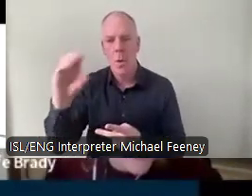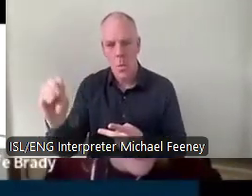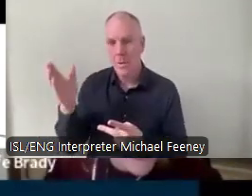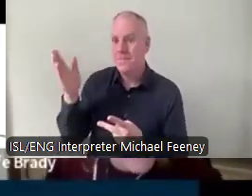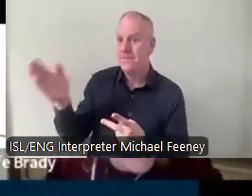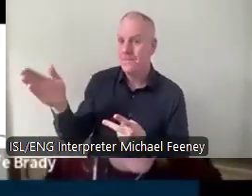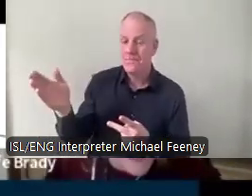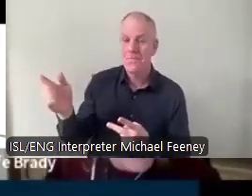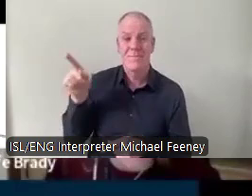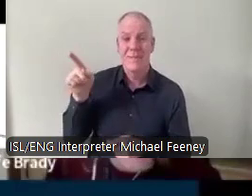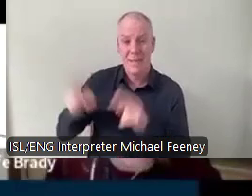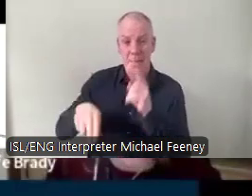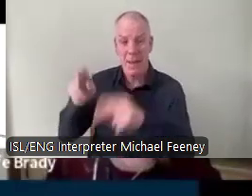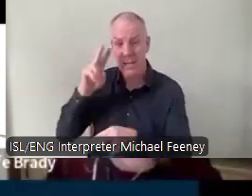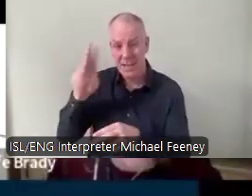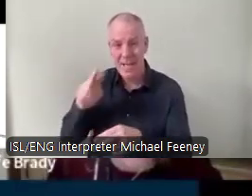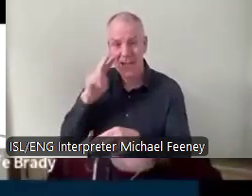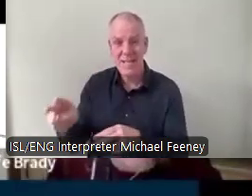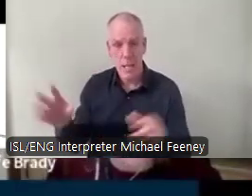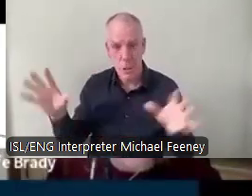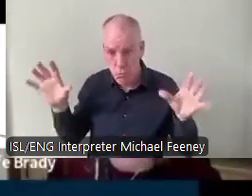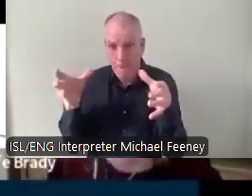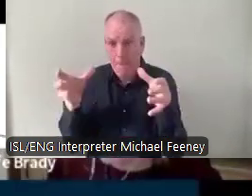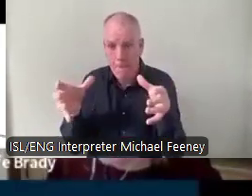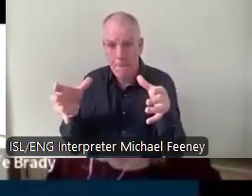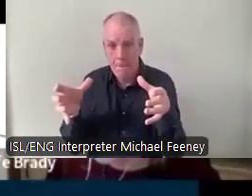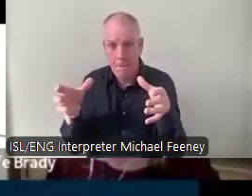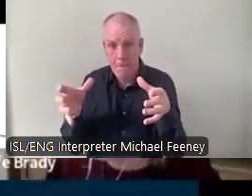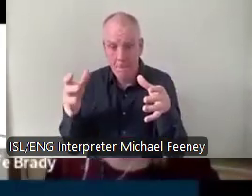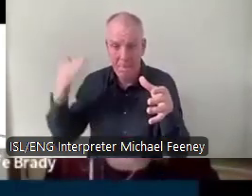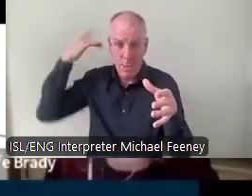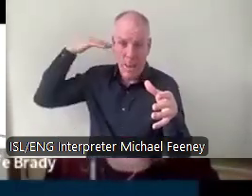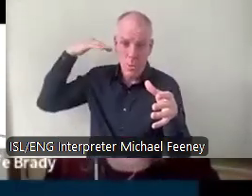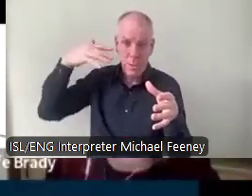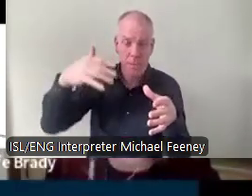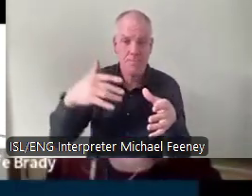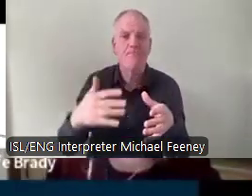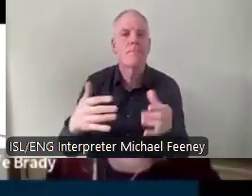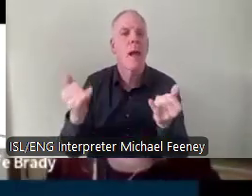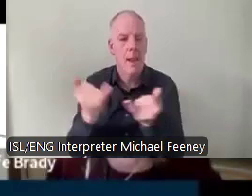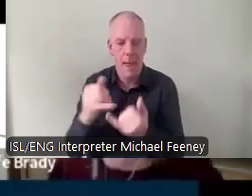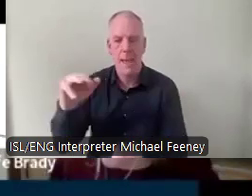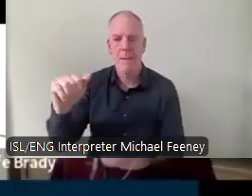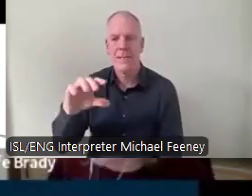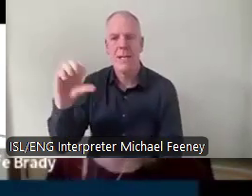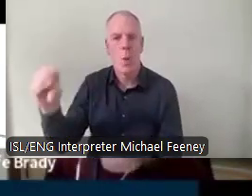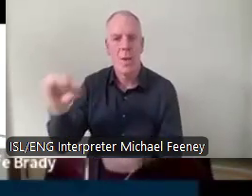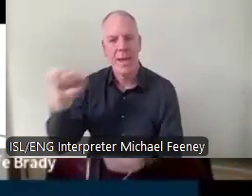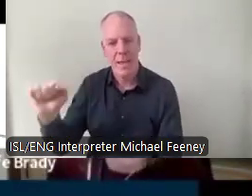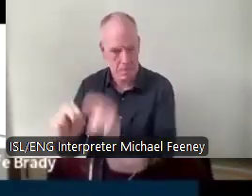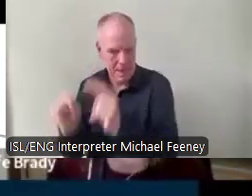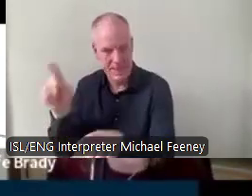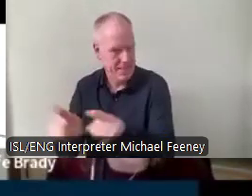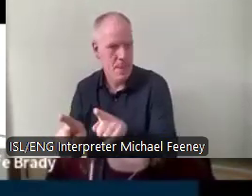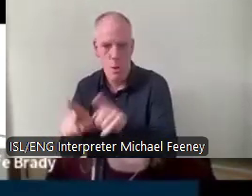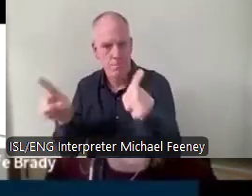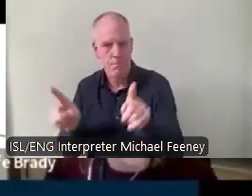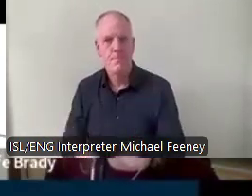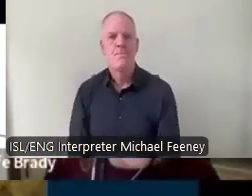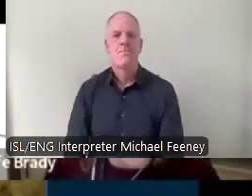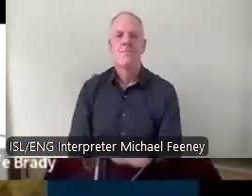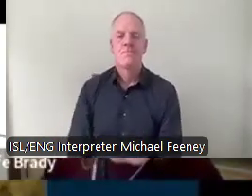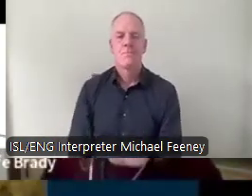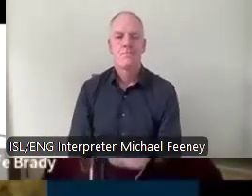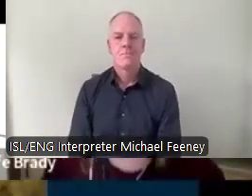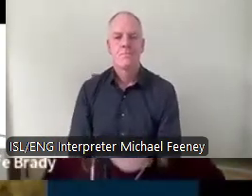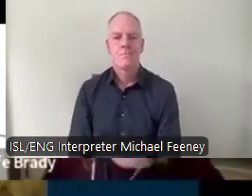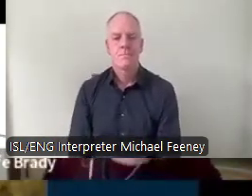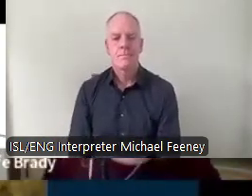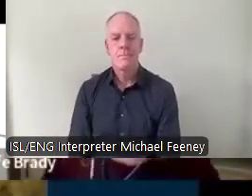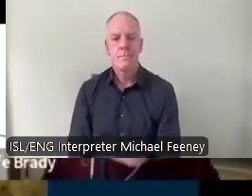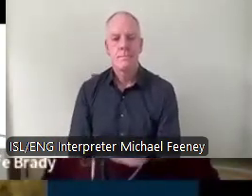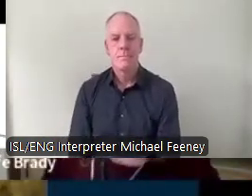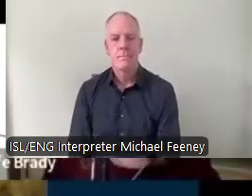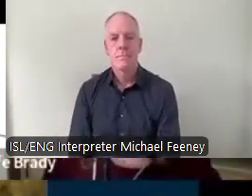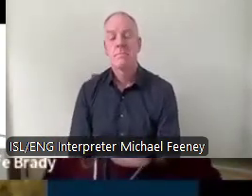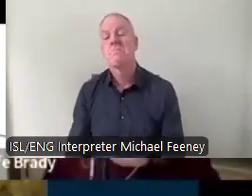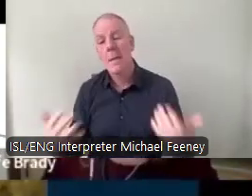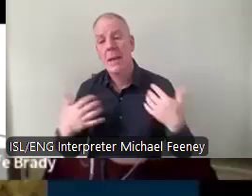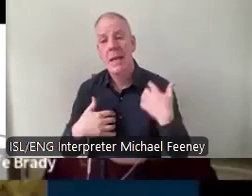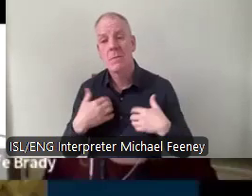this work includes a tightly packed group of figures set against a landscape, again, much like Mazzolino's composition. More interesting, maybe, is the apparent influence